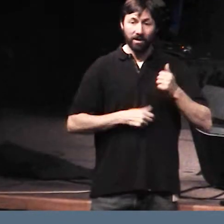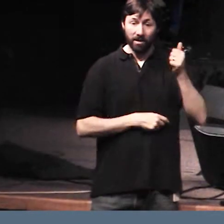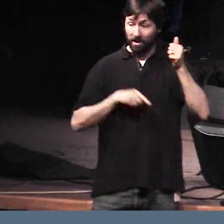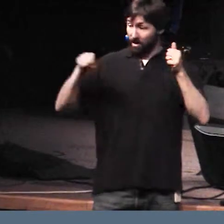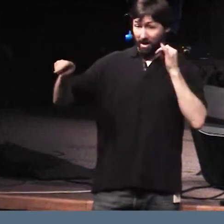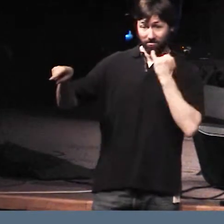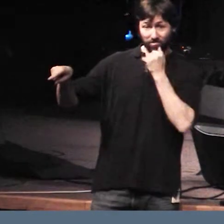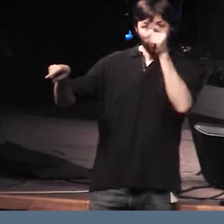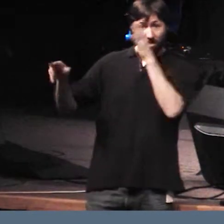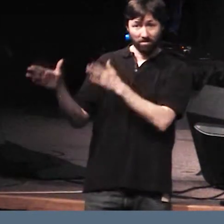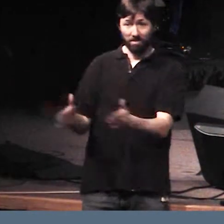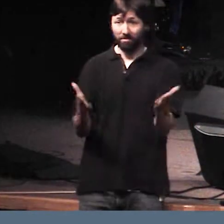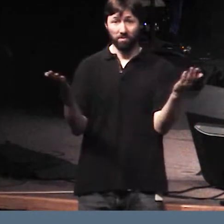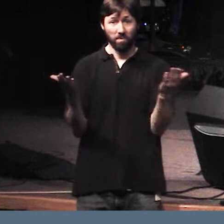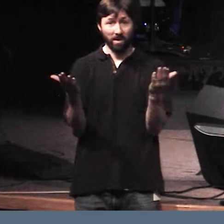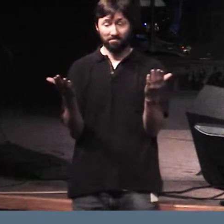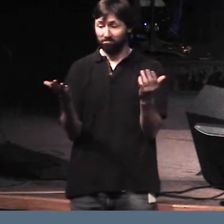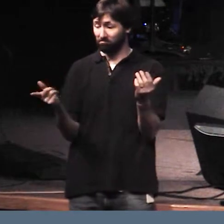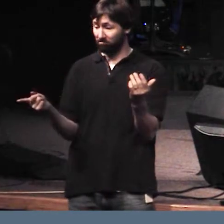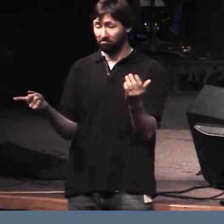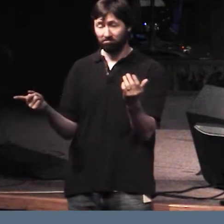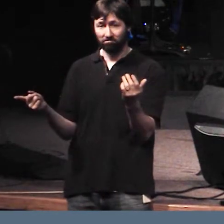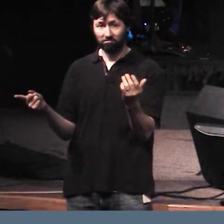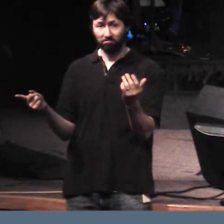God's plan first of all is the fact that